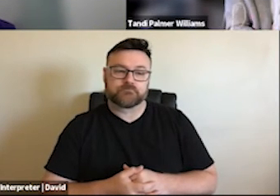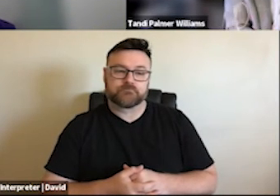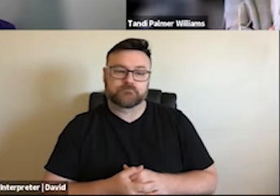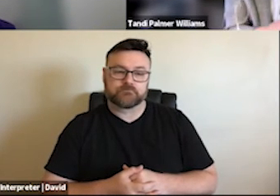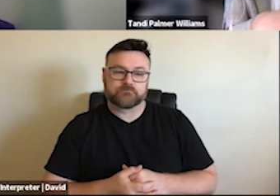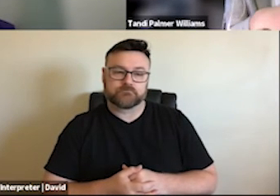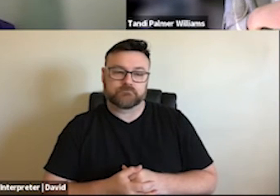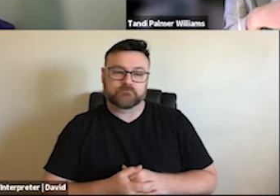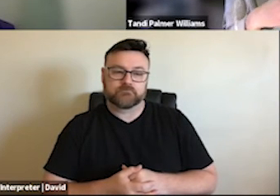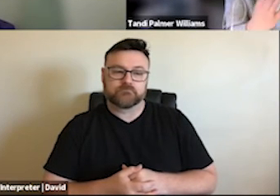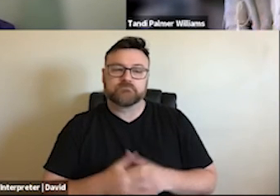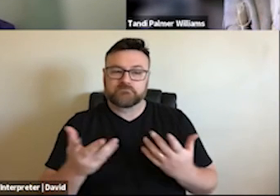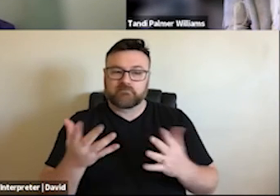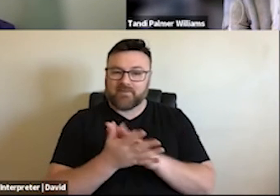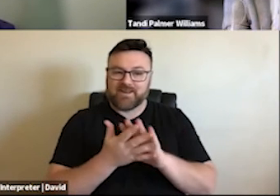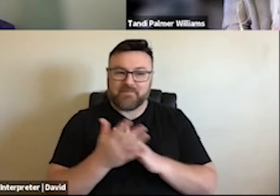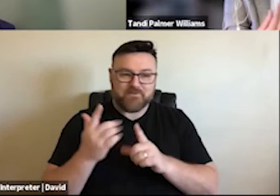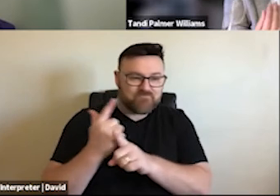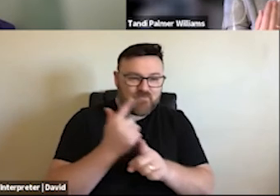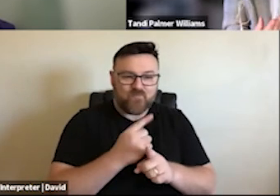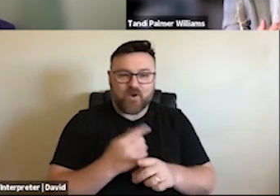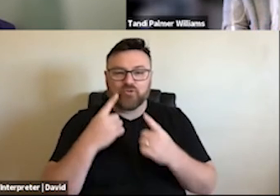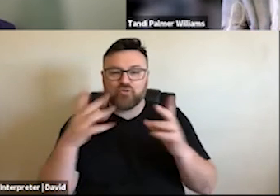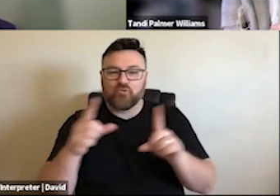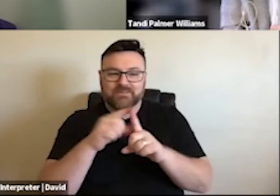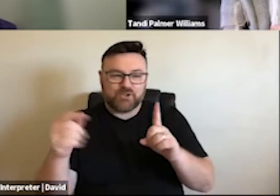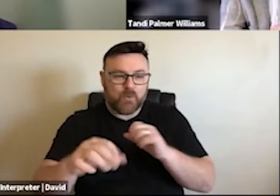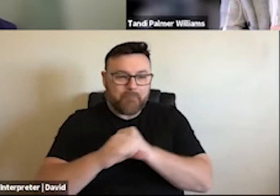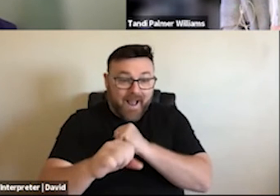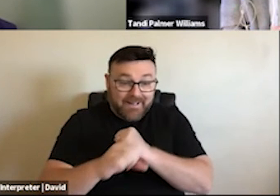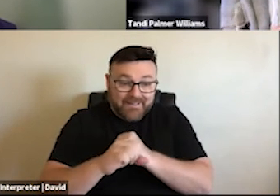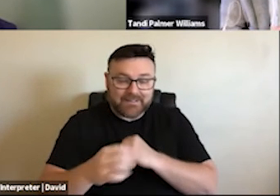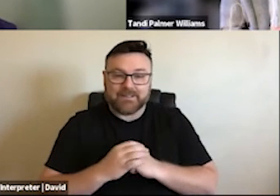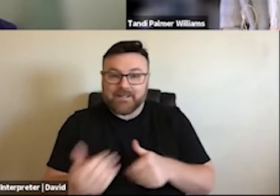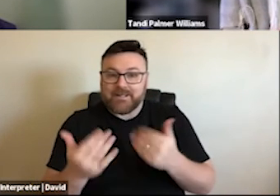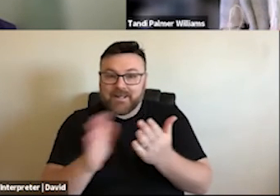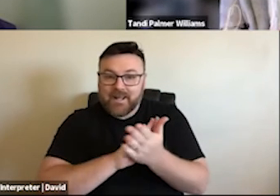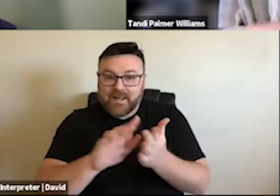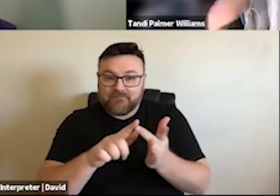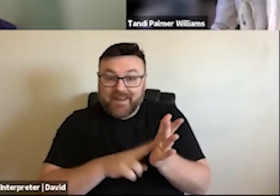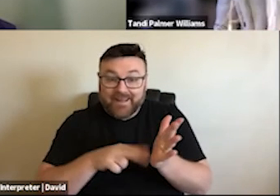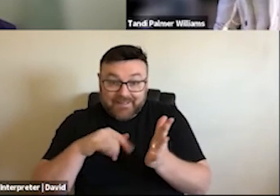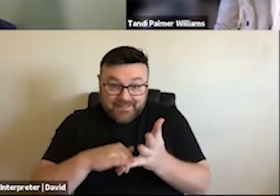talking about it in a digital marketing, showing it, giving people hints on how to make it even better for them.